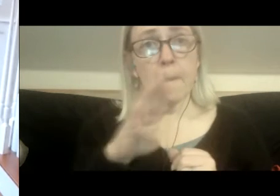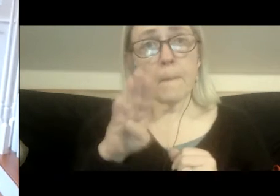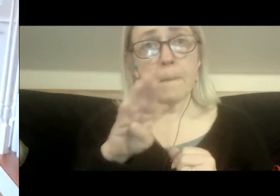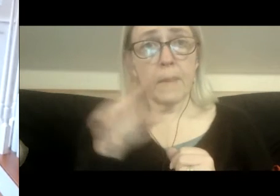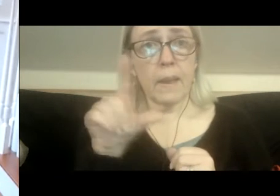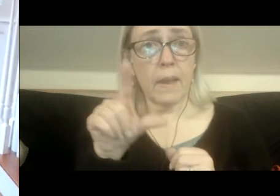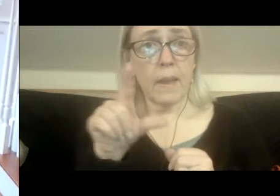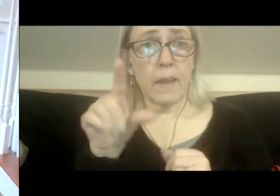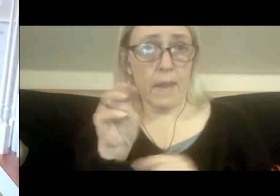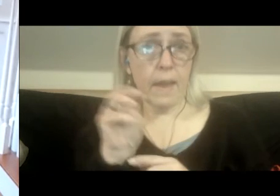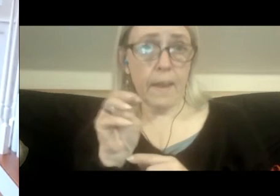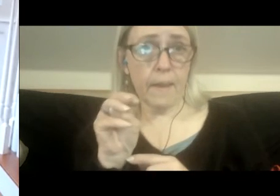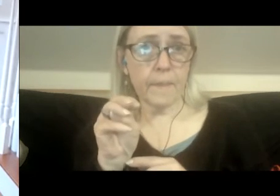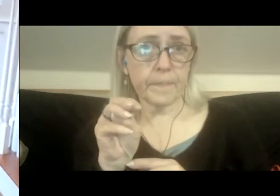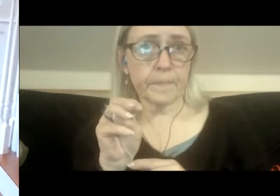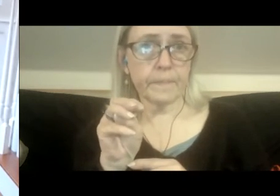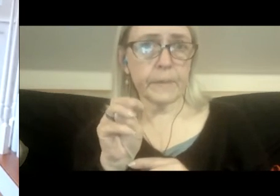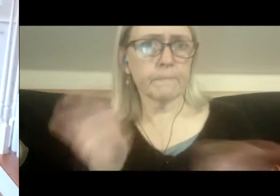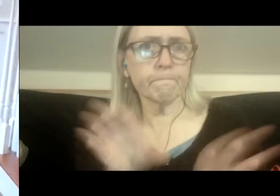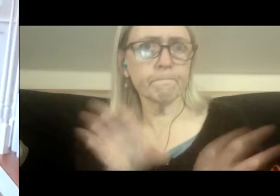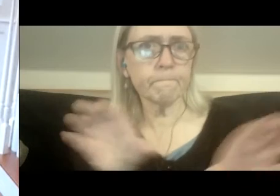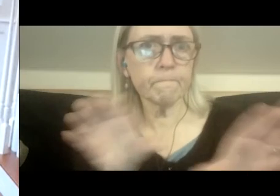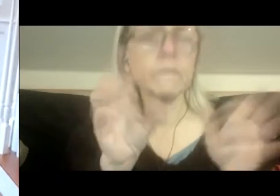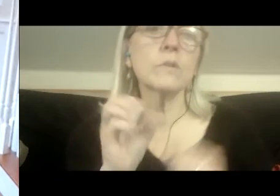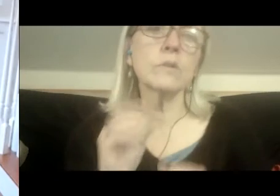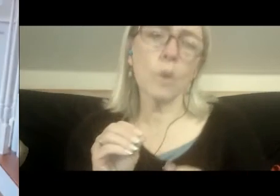and suggested ways for making a difference in the local community.